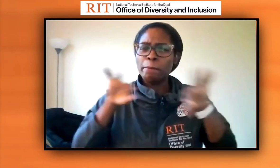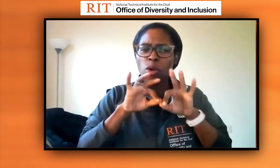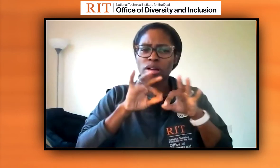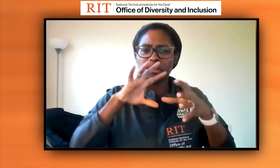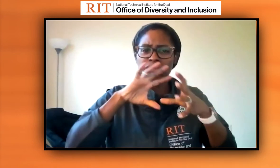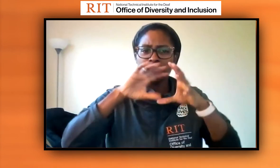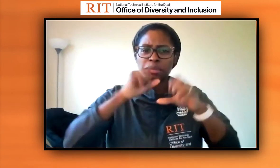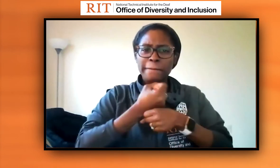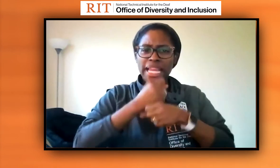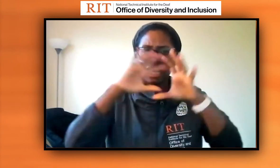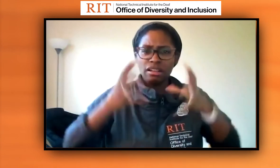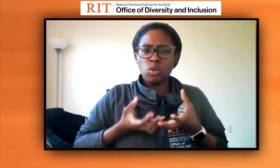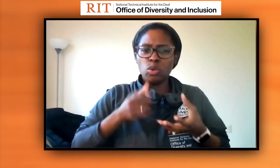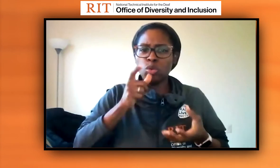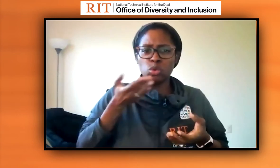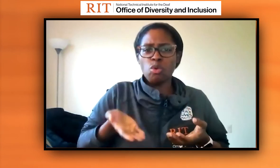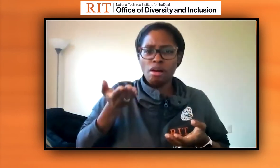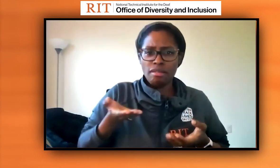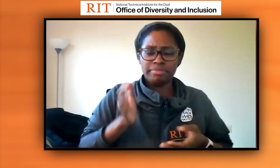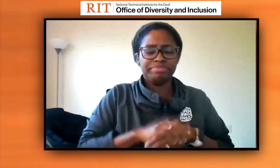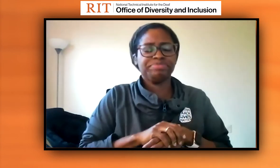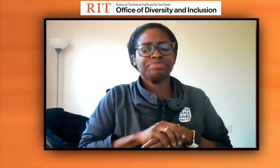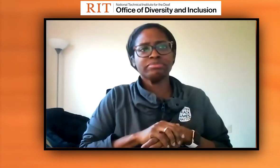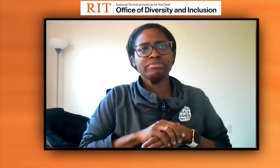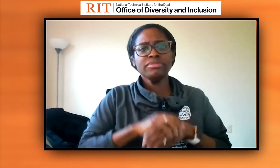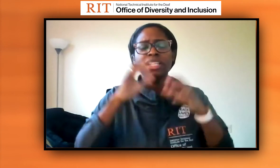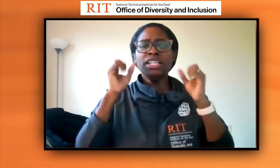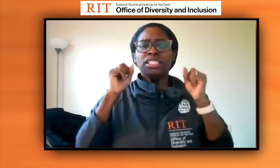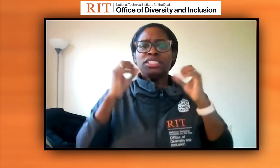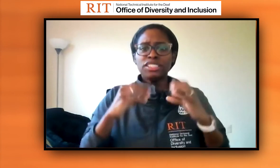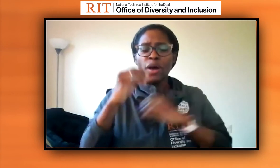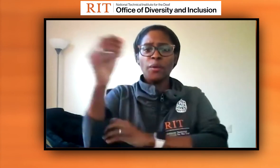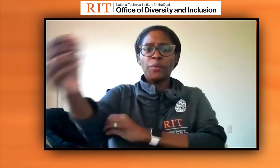and how you interact with those people speak a lot to who you are as a person.